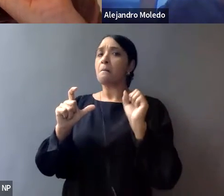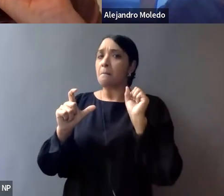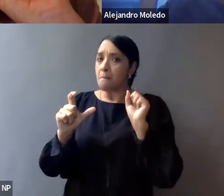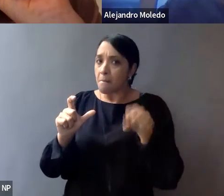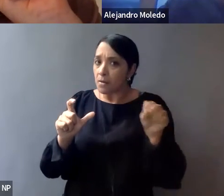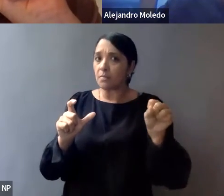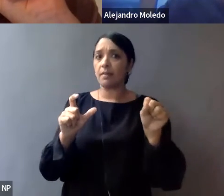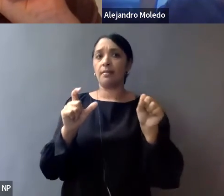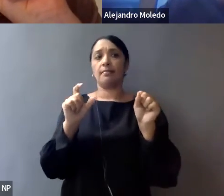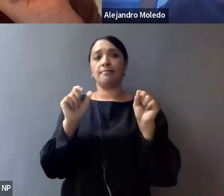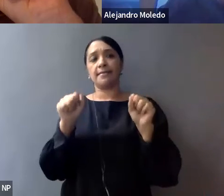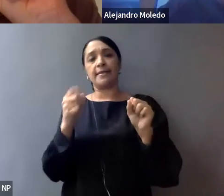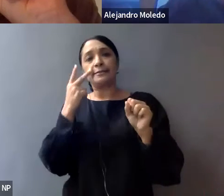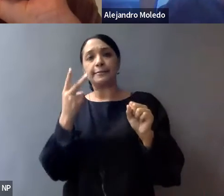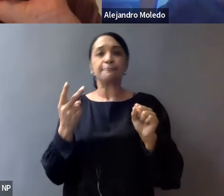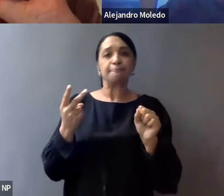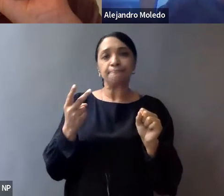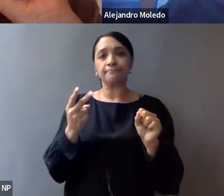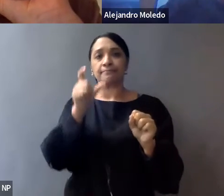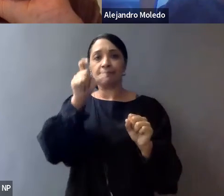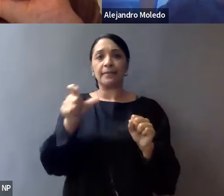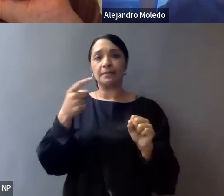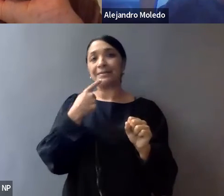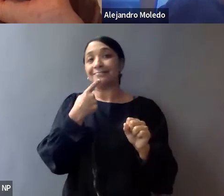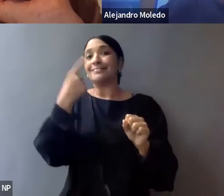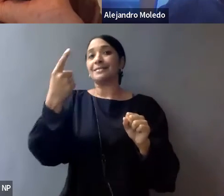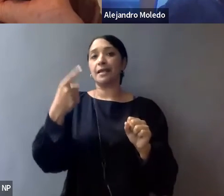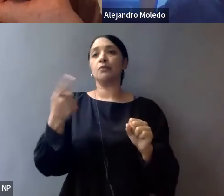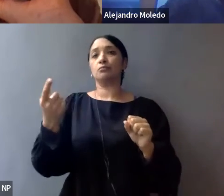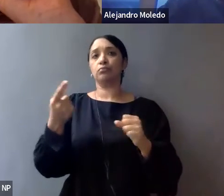what some people call reversed discrimination.